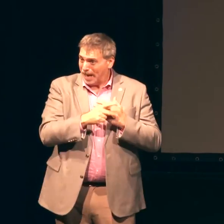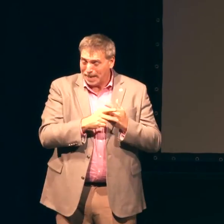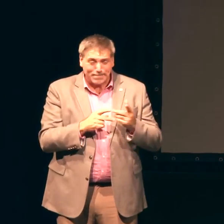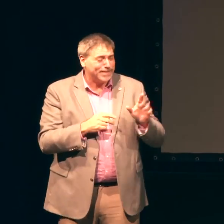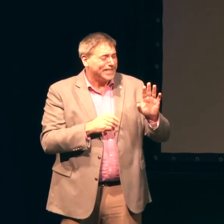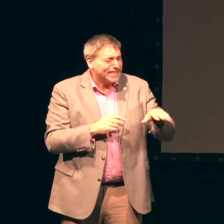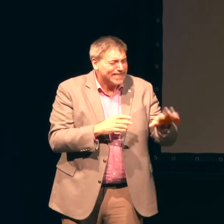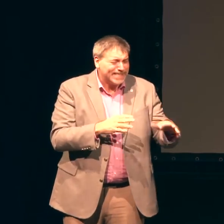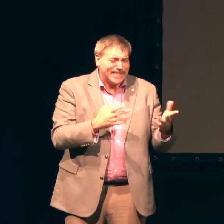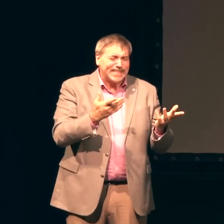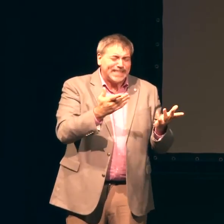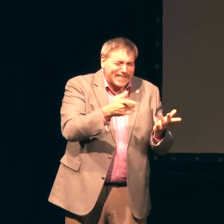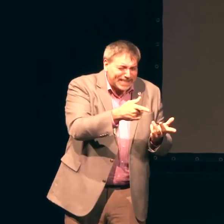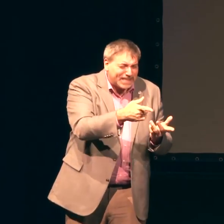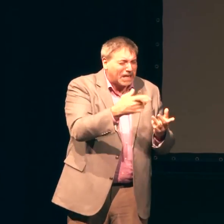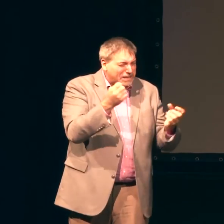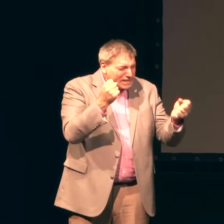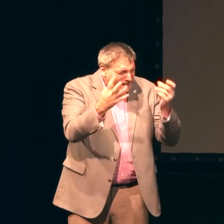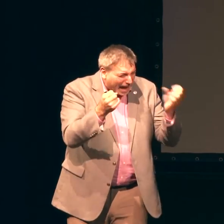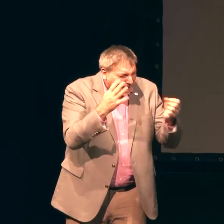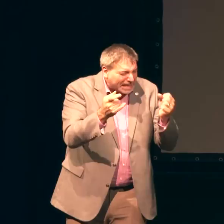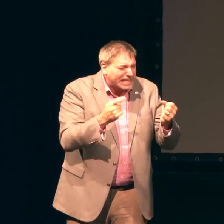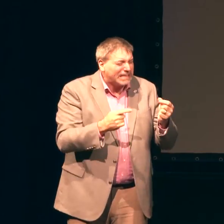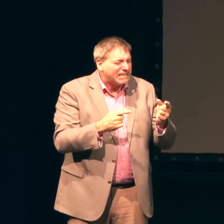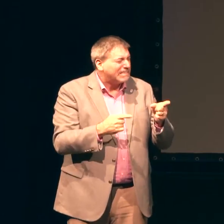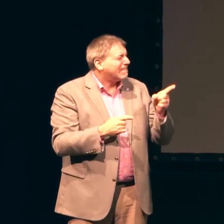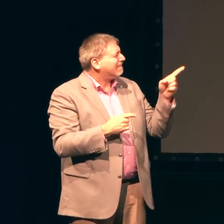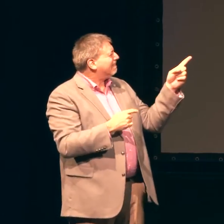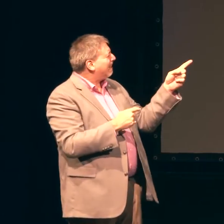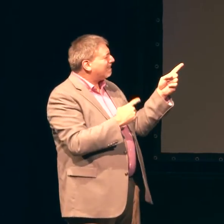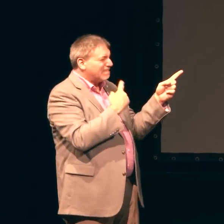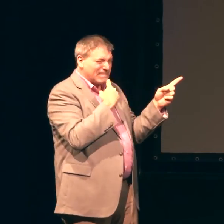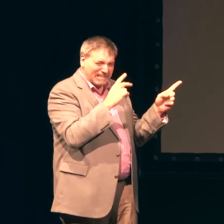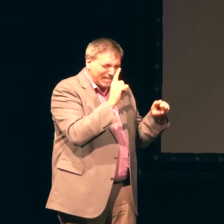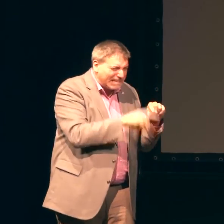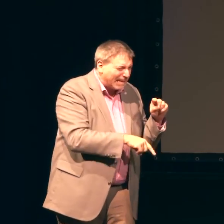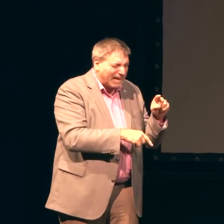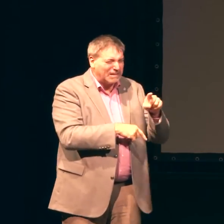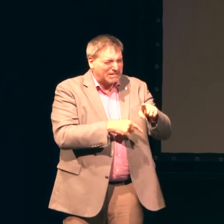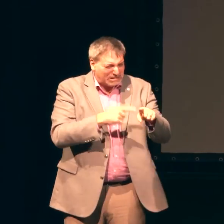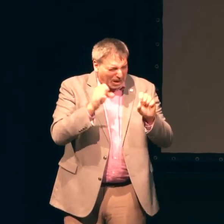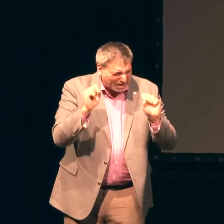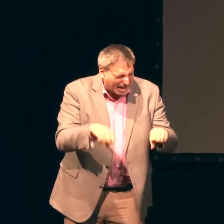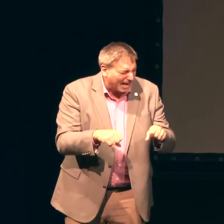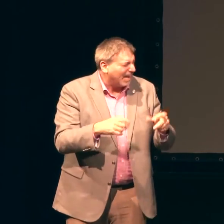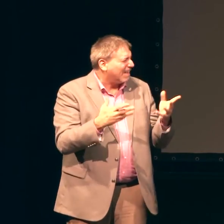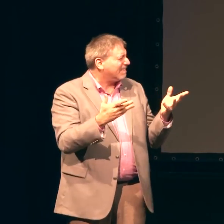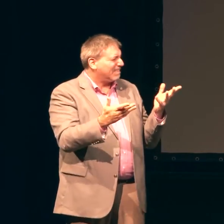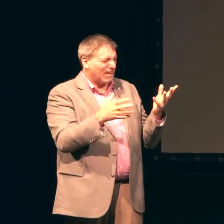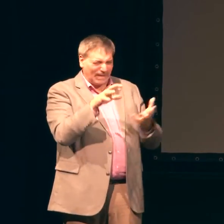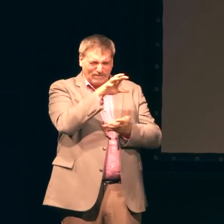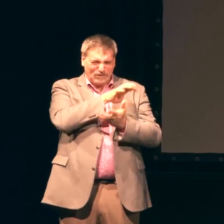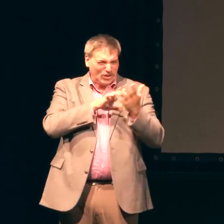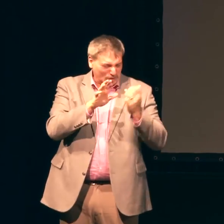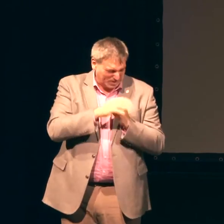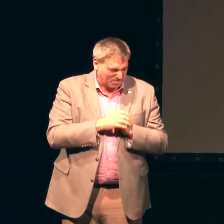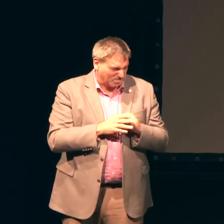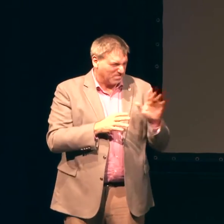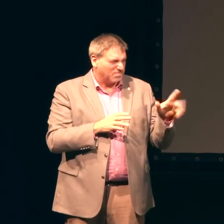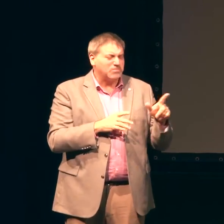found the program, the Deaf literacy program and she, they discussed signing with her, the other people are saying I should get a cochlear